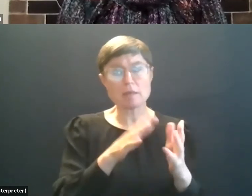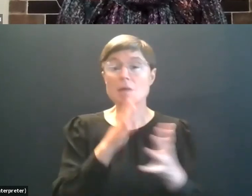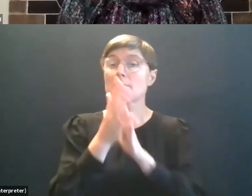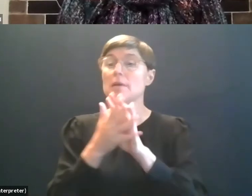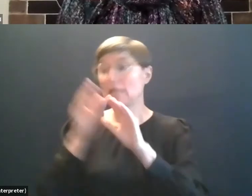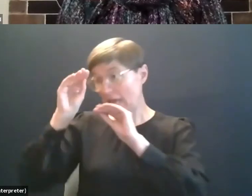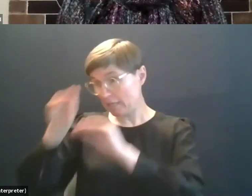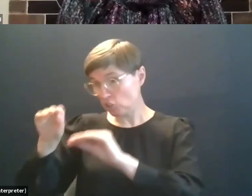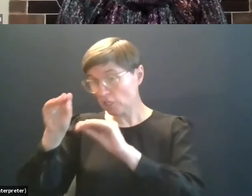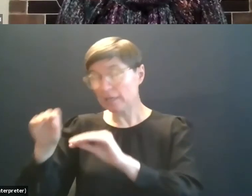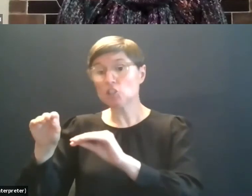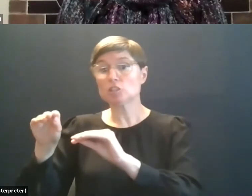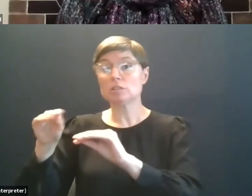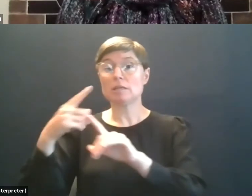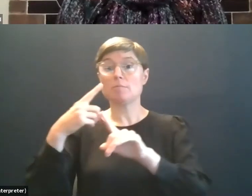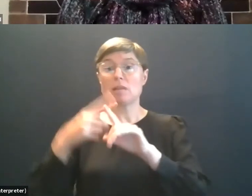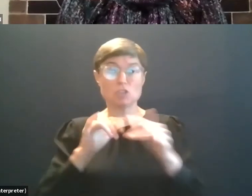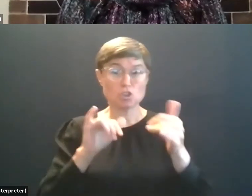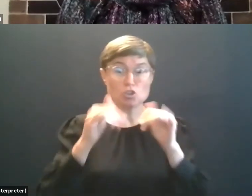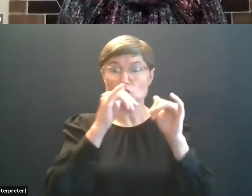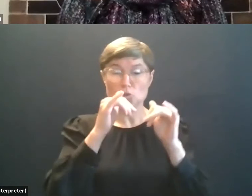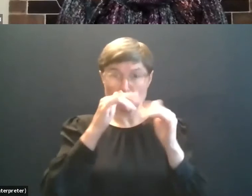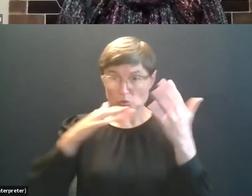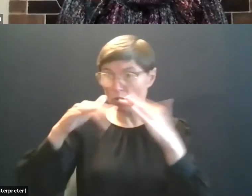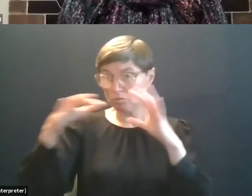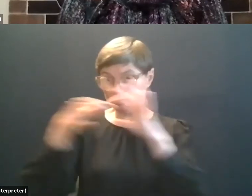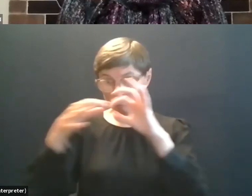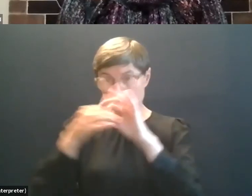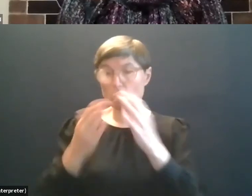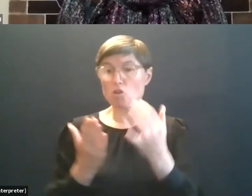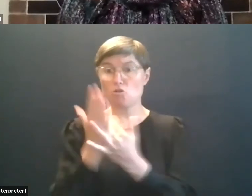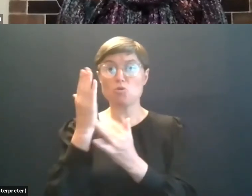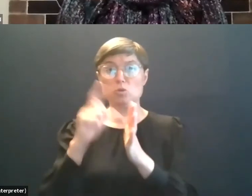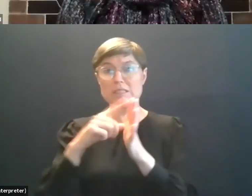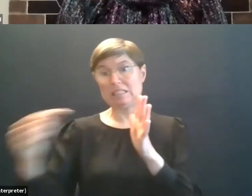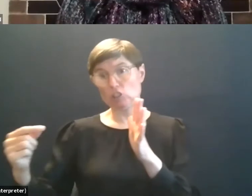the best of social through digital forums. We know they work best when learners are part